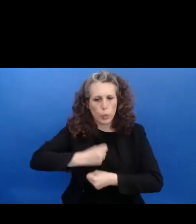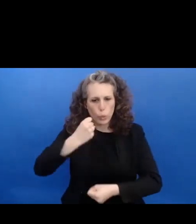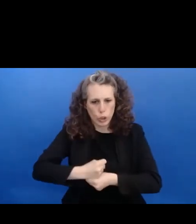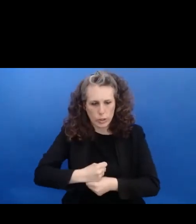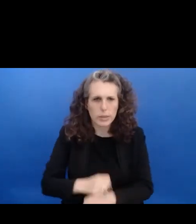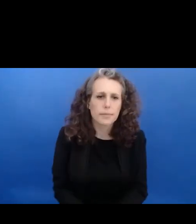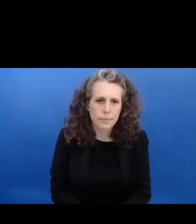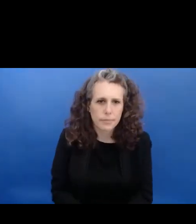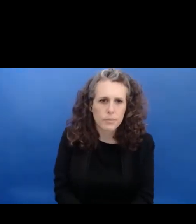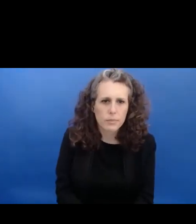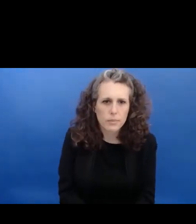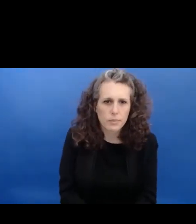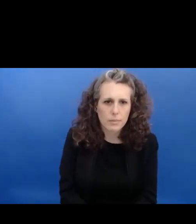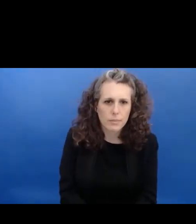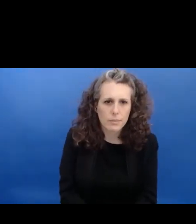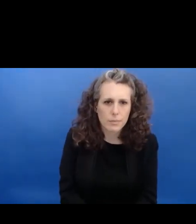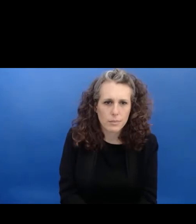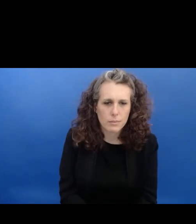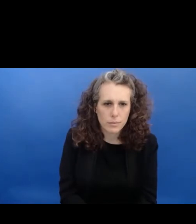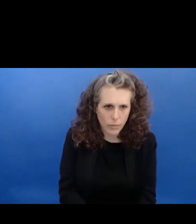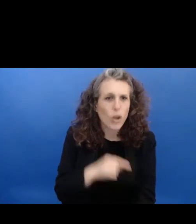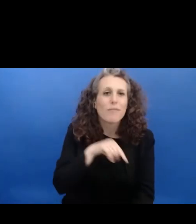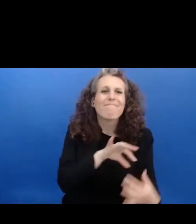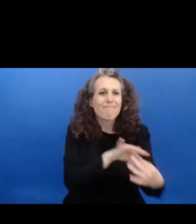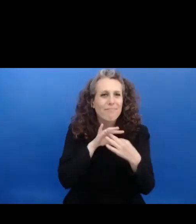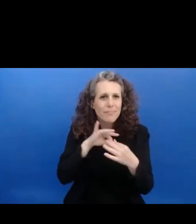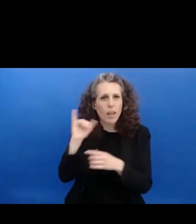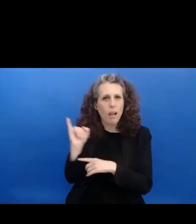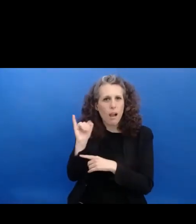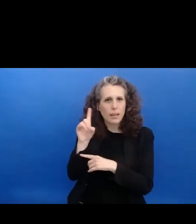under international disability alliance my heart is thanks